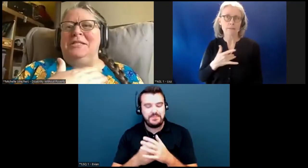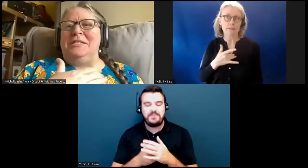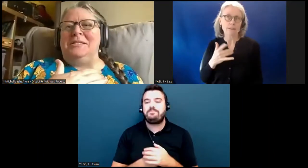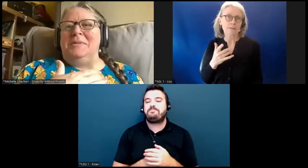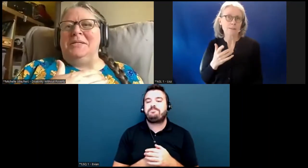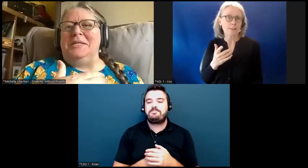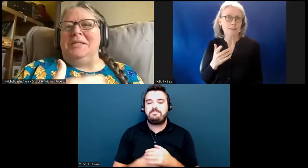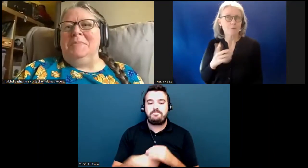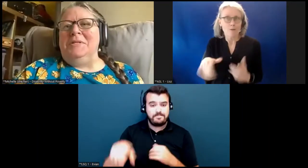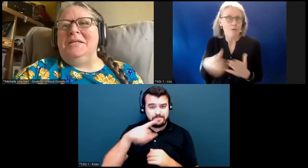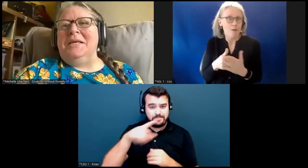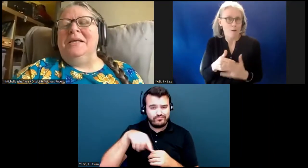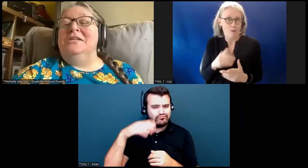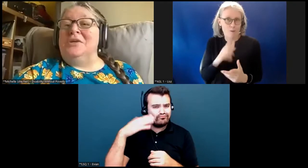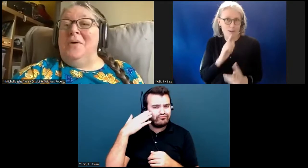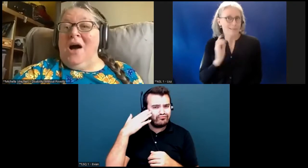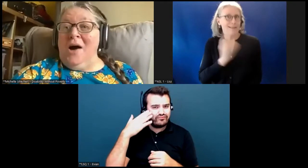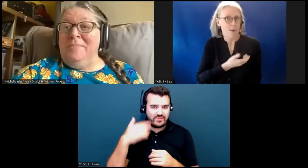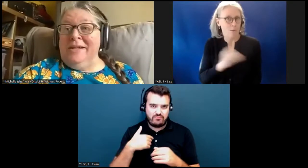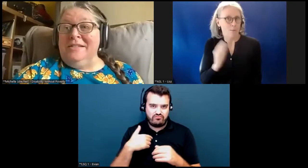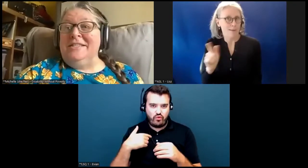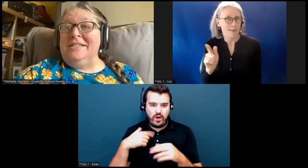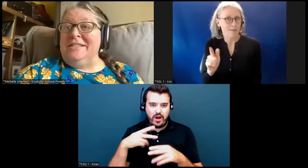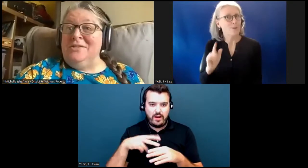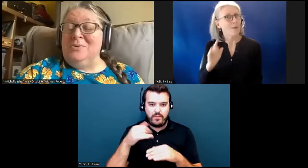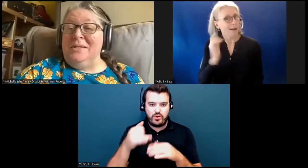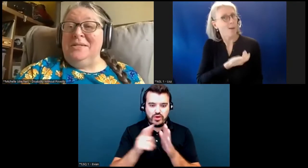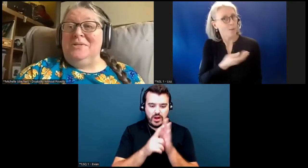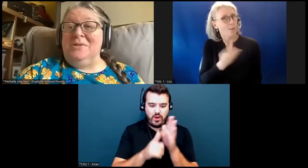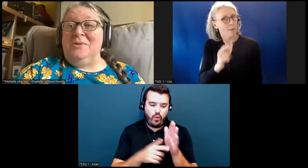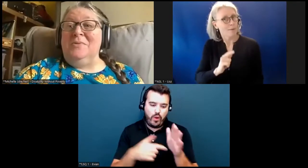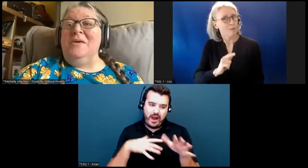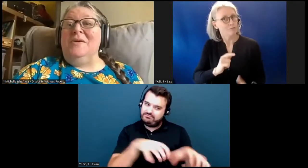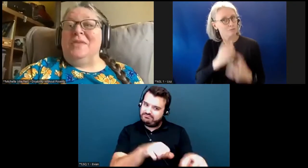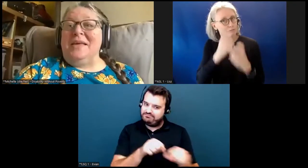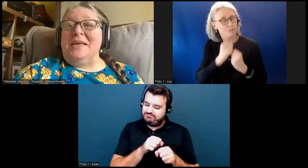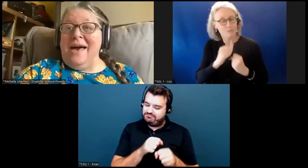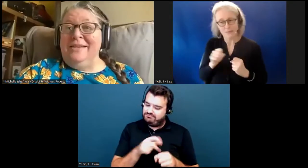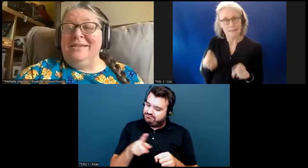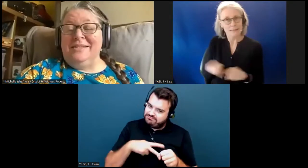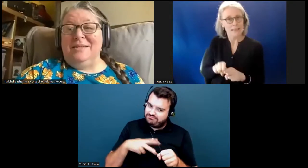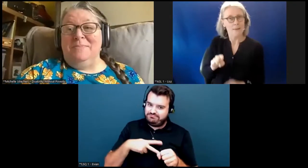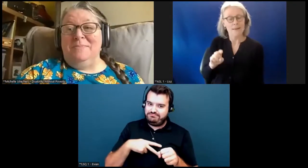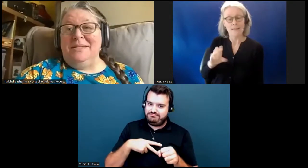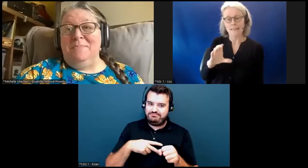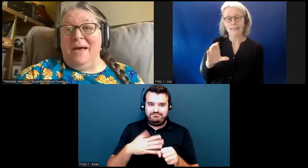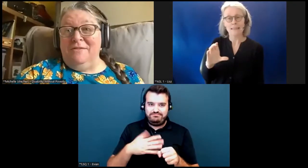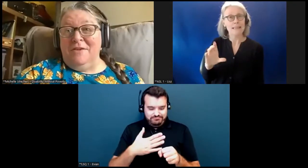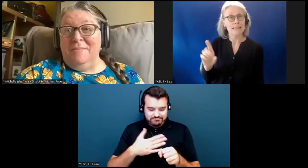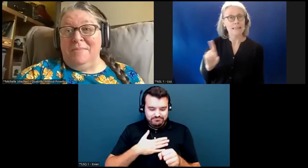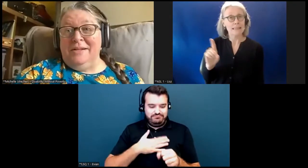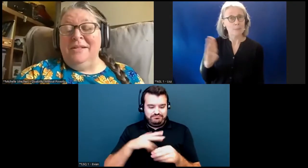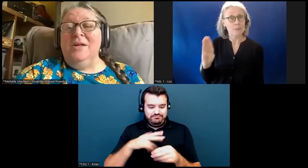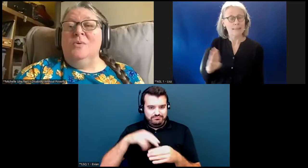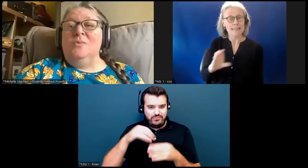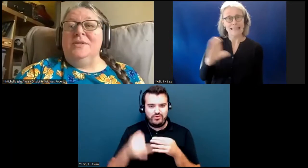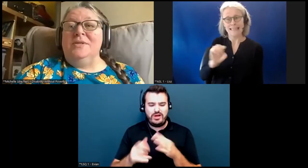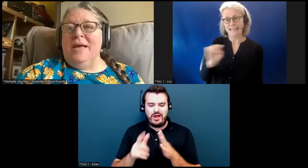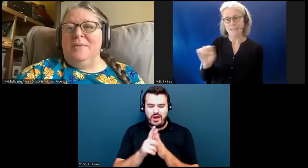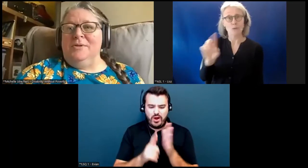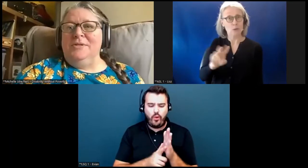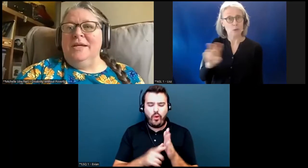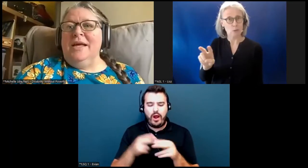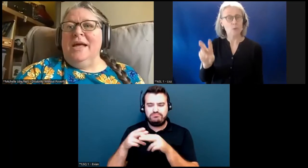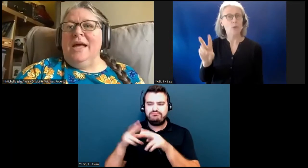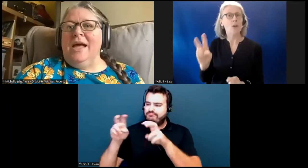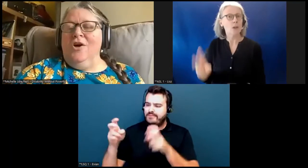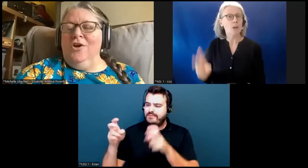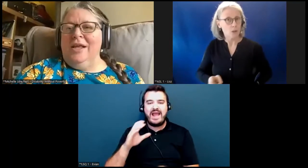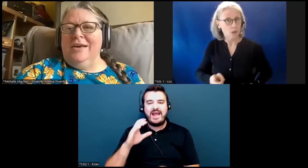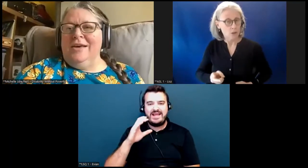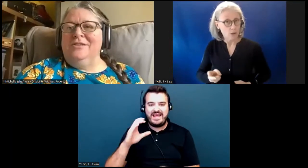THE DISABILITY COMMUNITY. OUR BILL, C22, THE CANADA DISABILITY BENEFIT WAS TABLED EARLIER